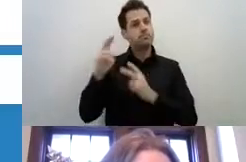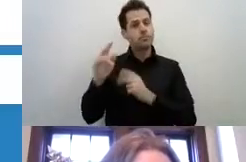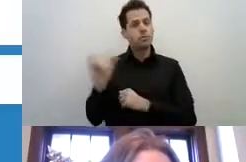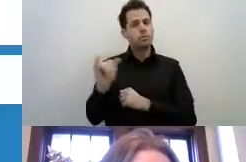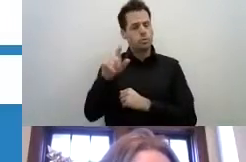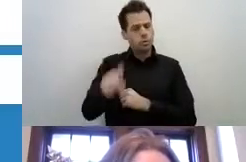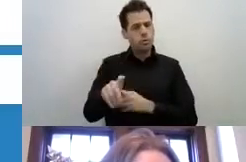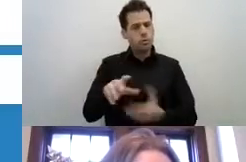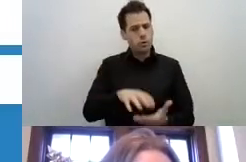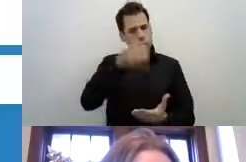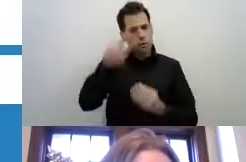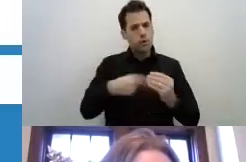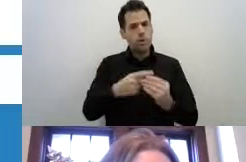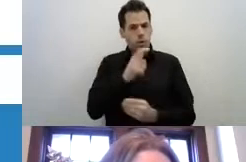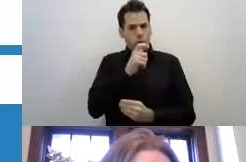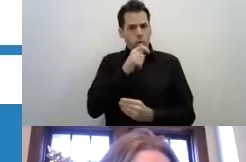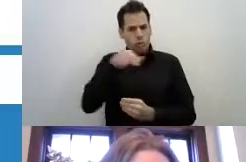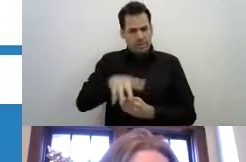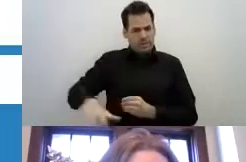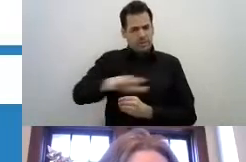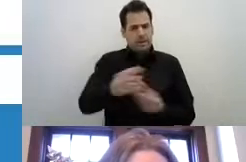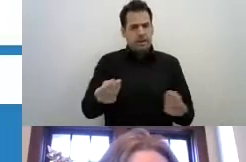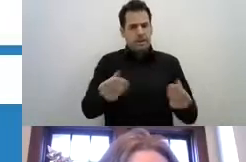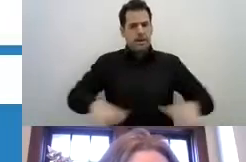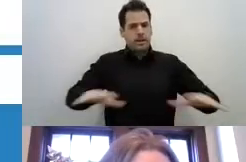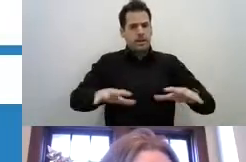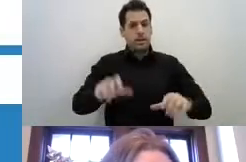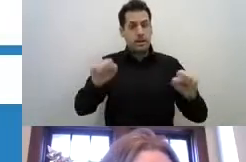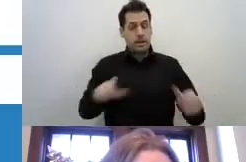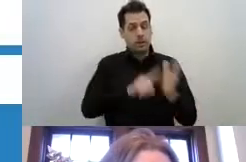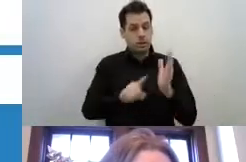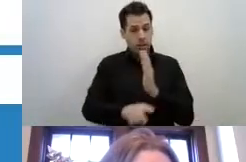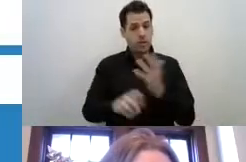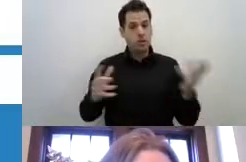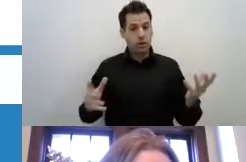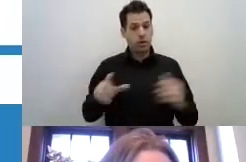and you can do so by visiting who's land online and by clicking the link below